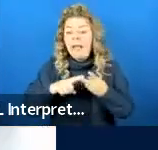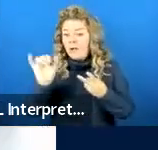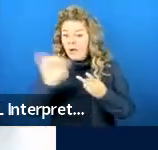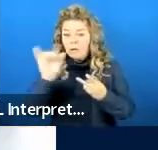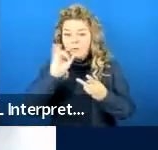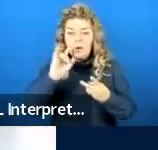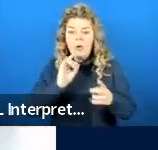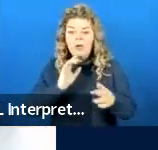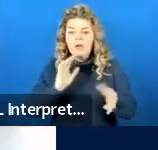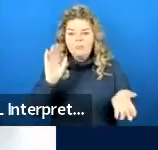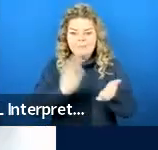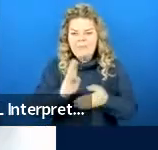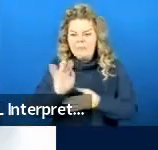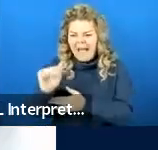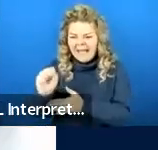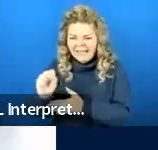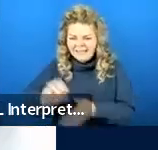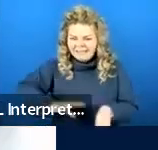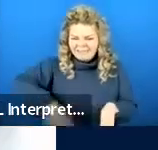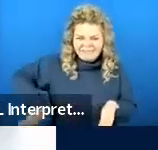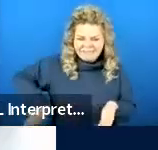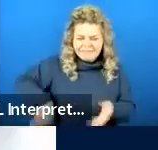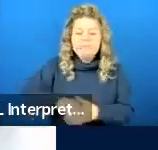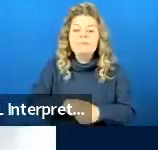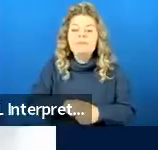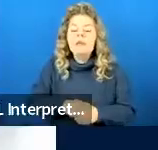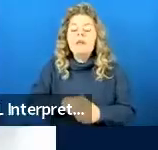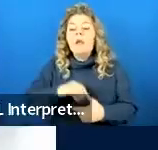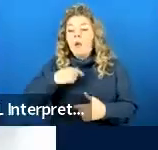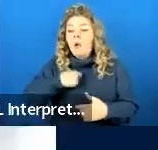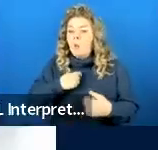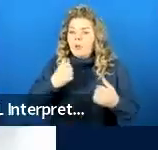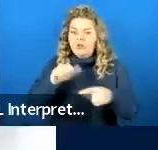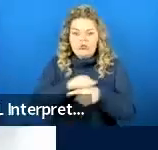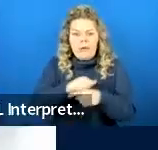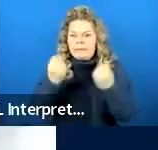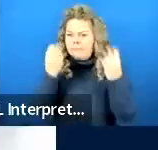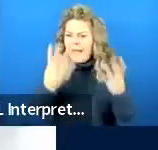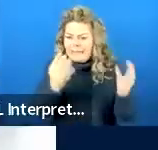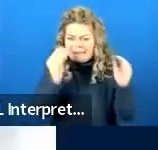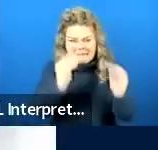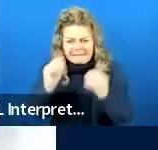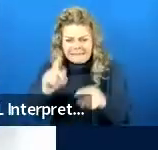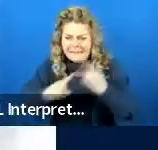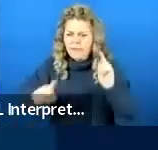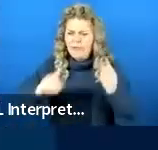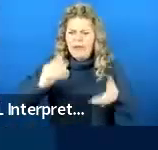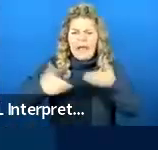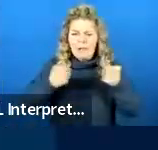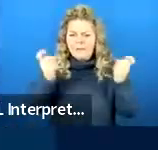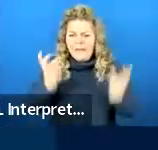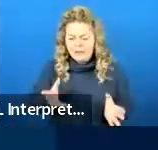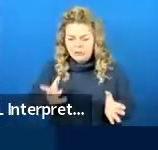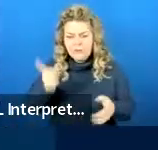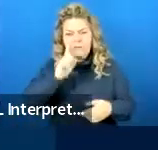For DEI 2.0, year two, we've trained hundreds of hiring managers and team members around core recruiting competencies,